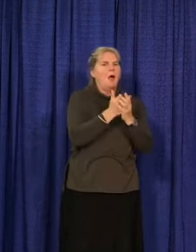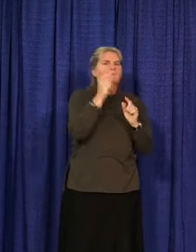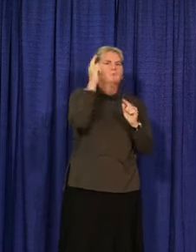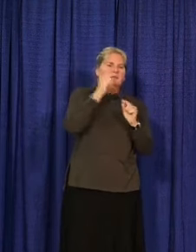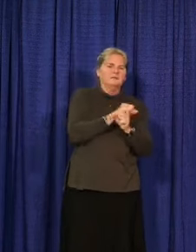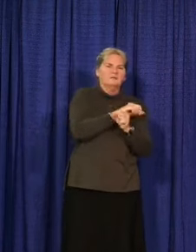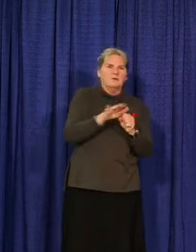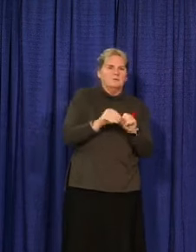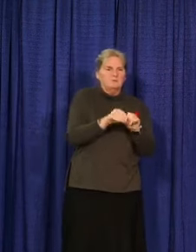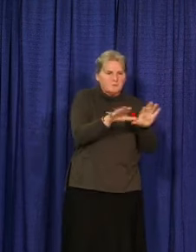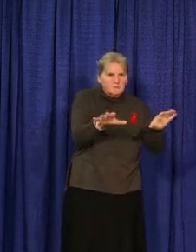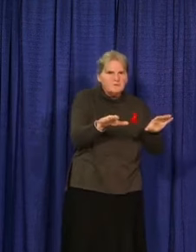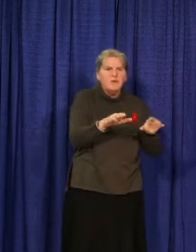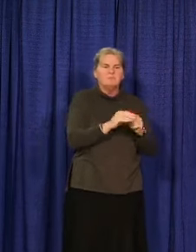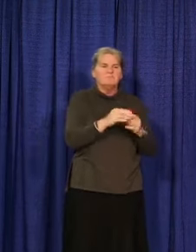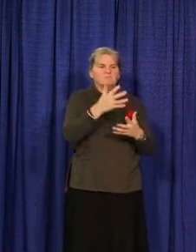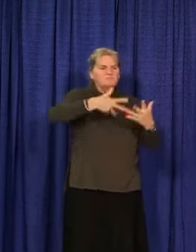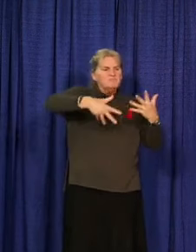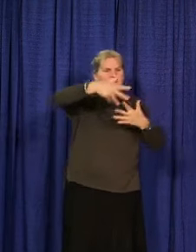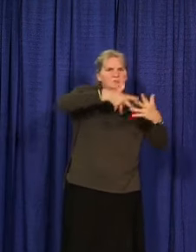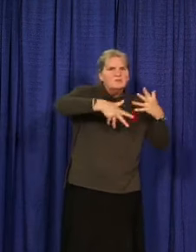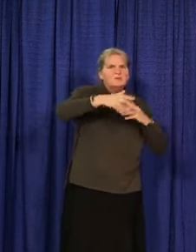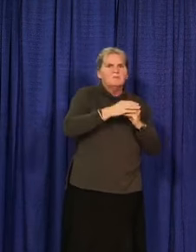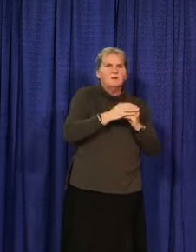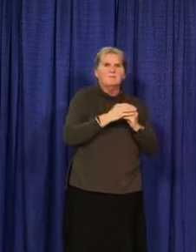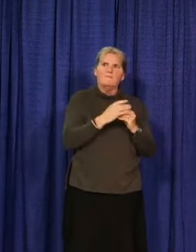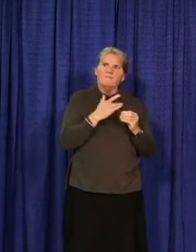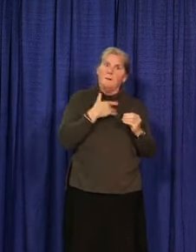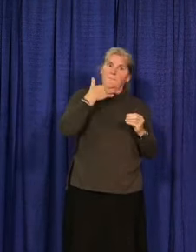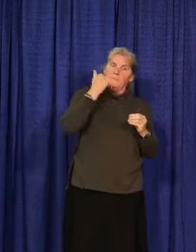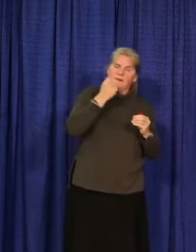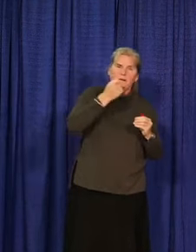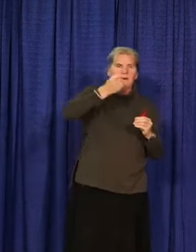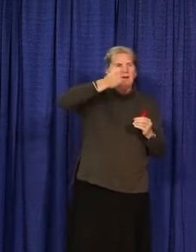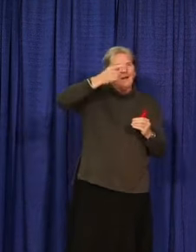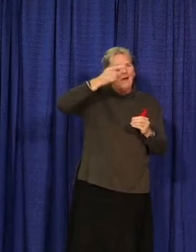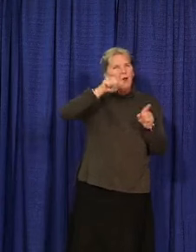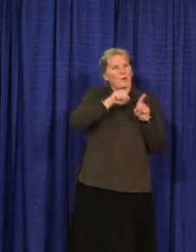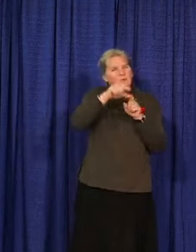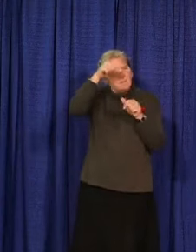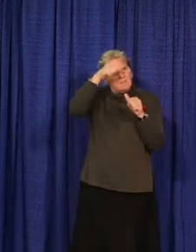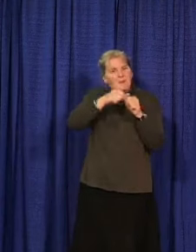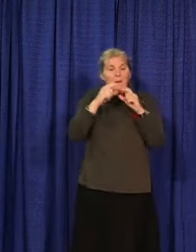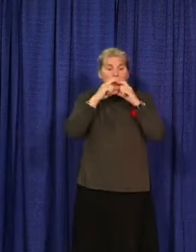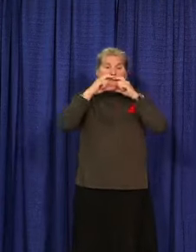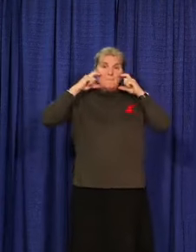to circulate and interact with more confidence. However,, we should remind